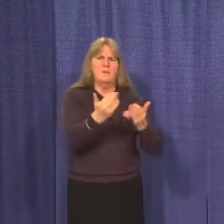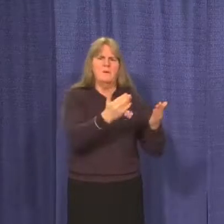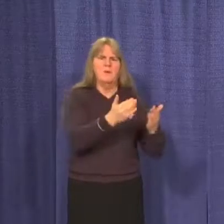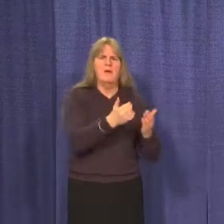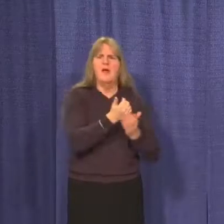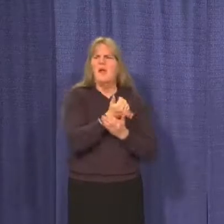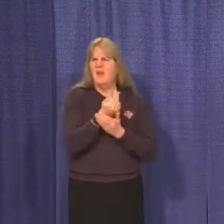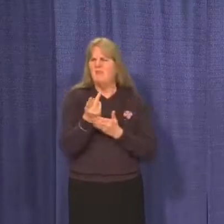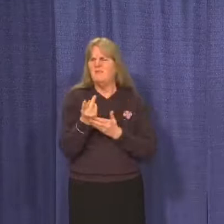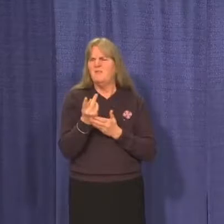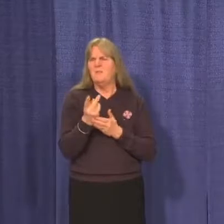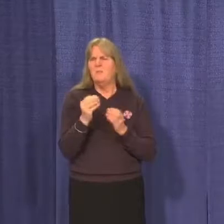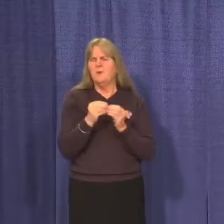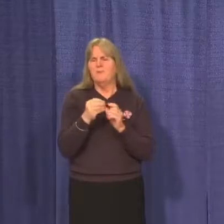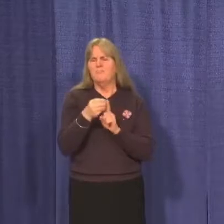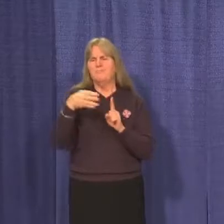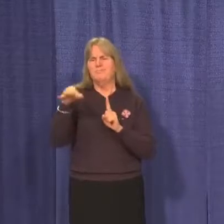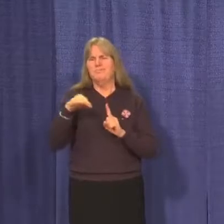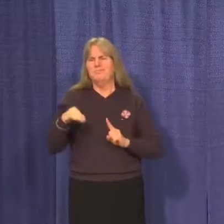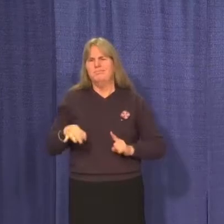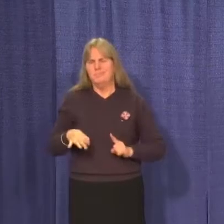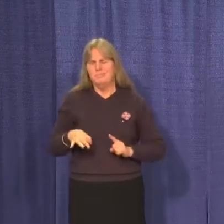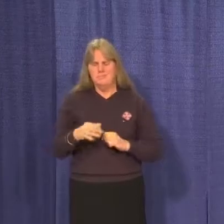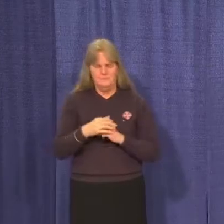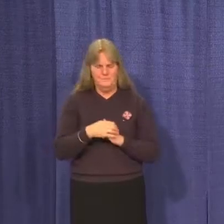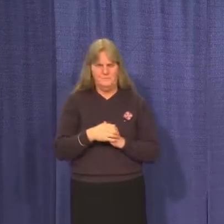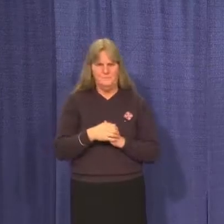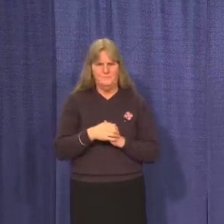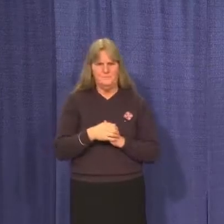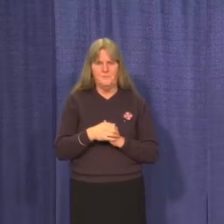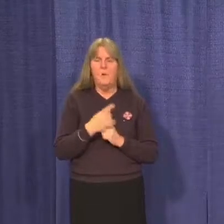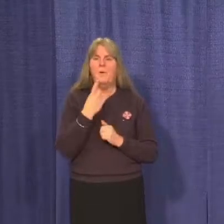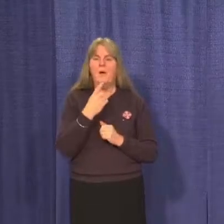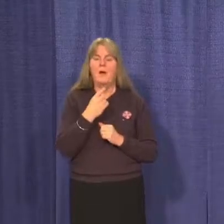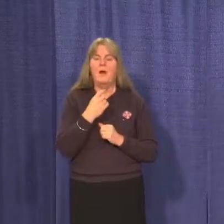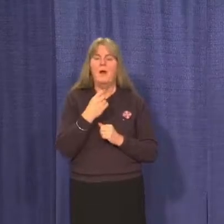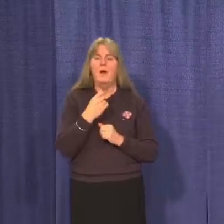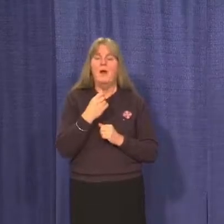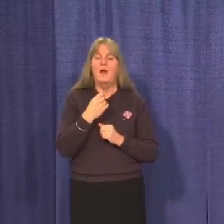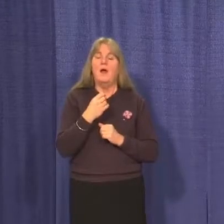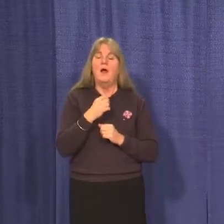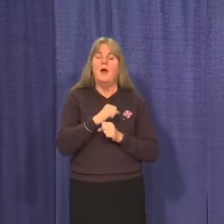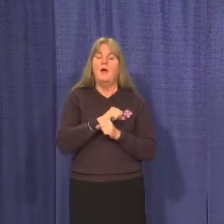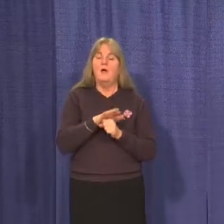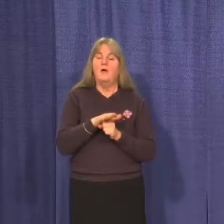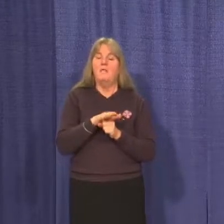and elaborate on some of the points that the premier has made. First, a bit of a case update.